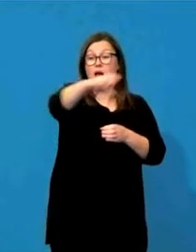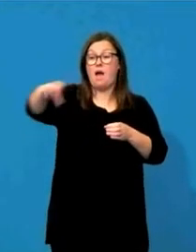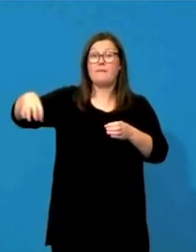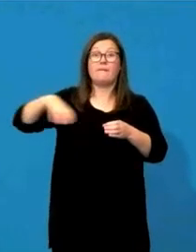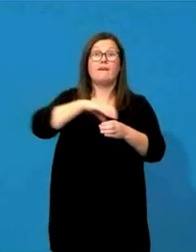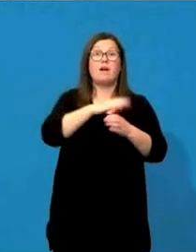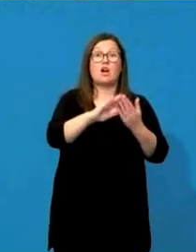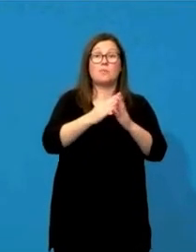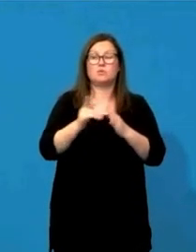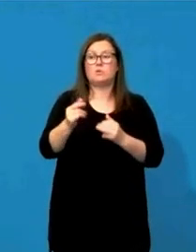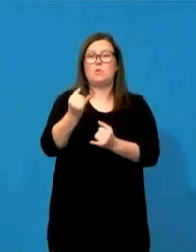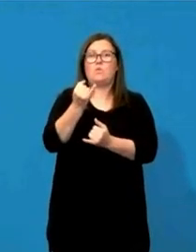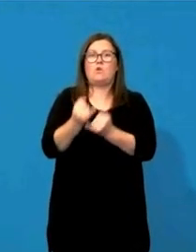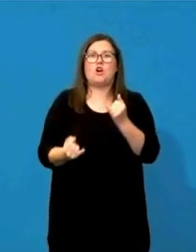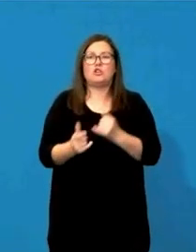not having anything out there.